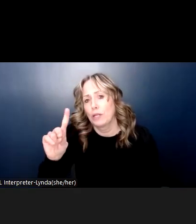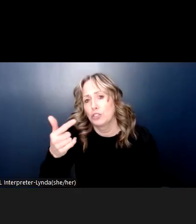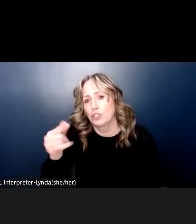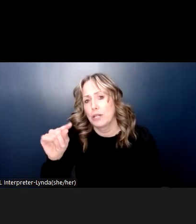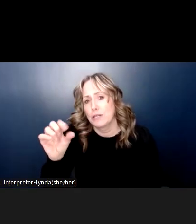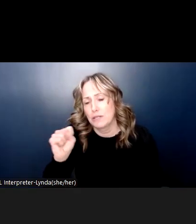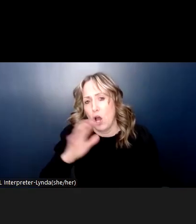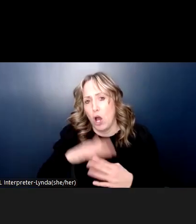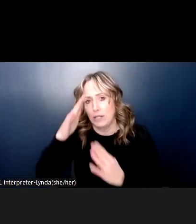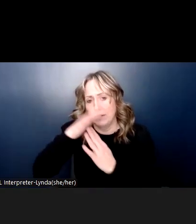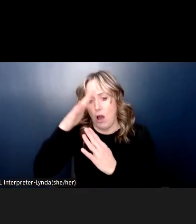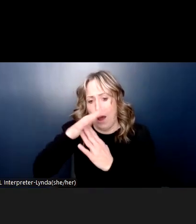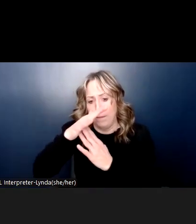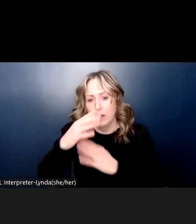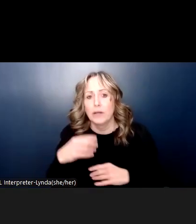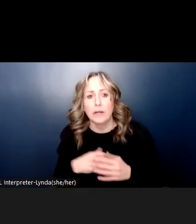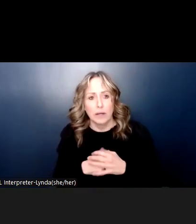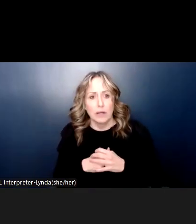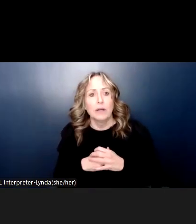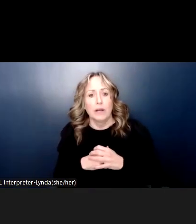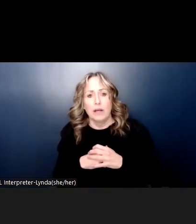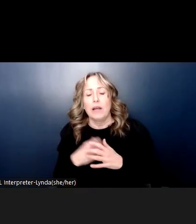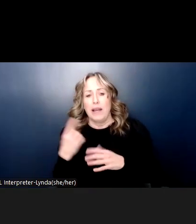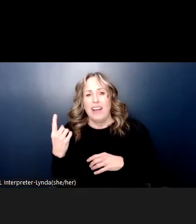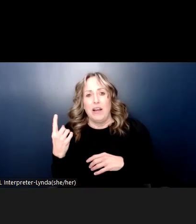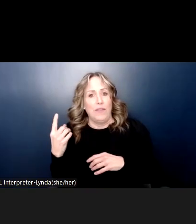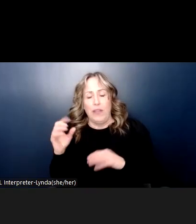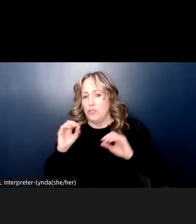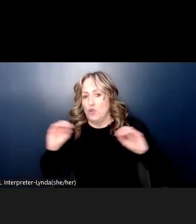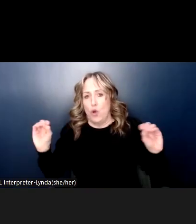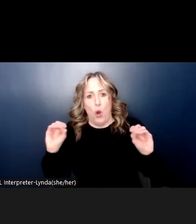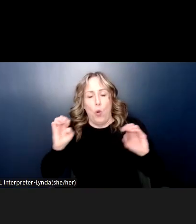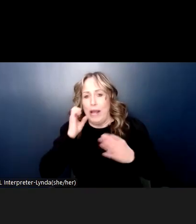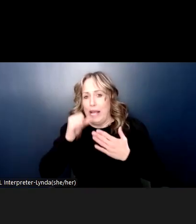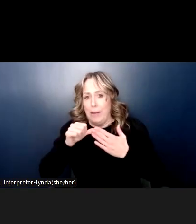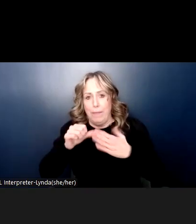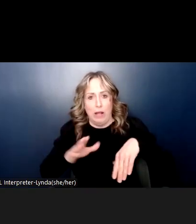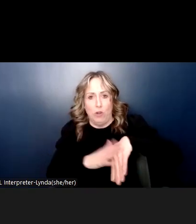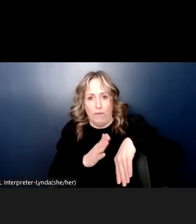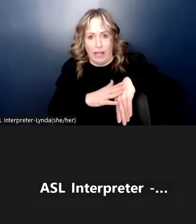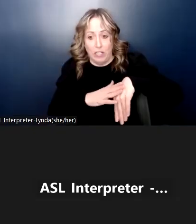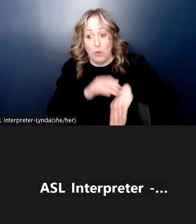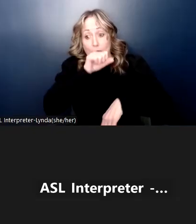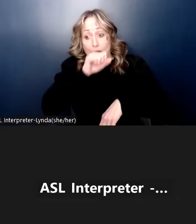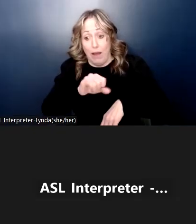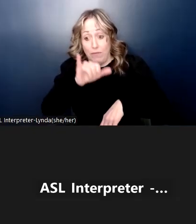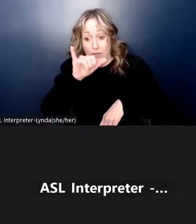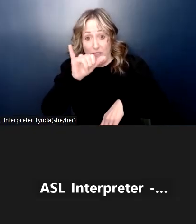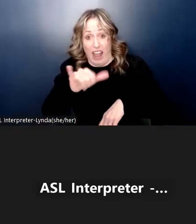As of this time, as far as I know, there would not be email notifications. We would love to have that happen in the future, but right now,